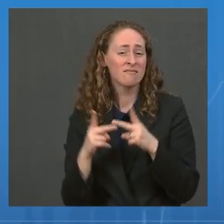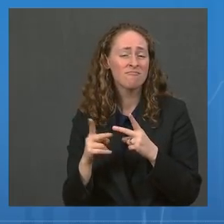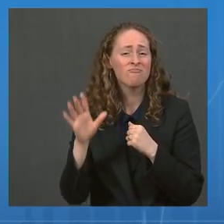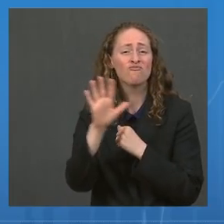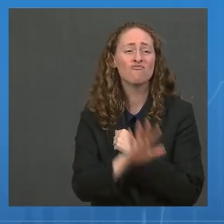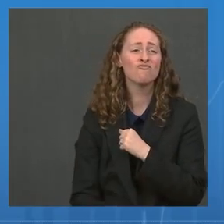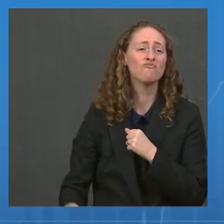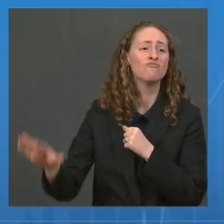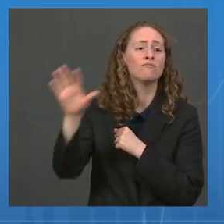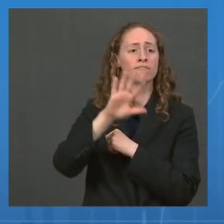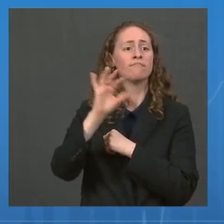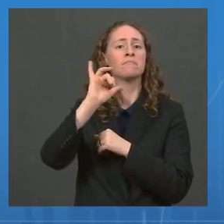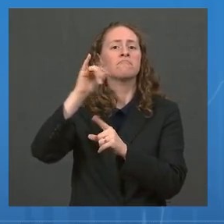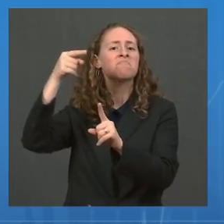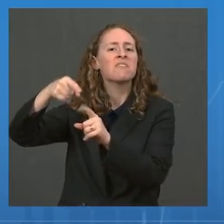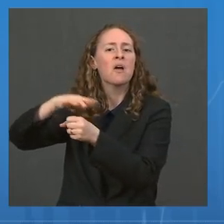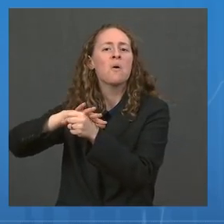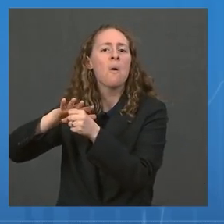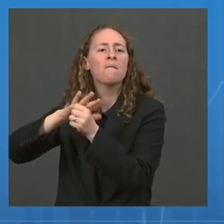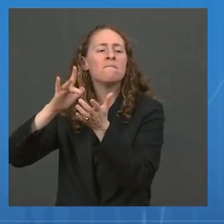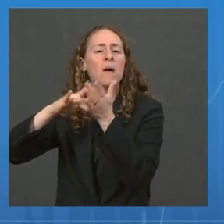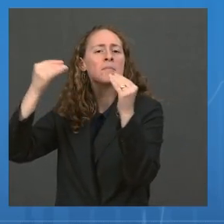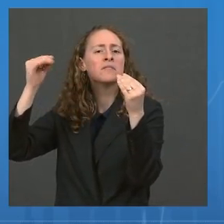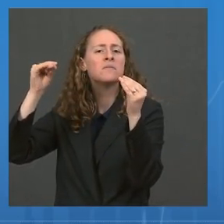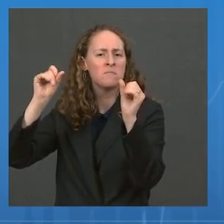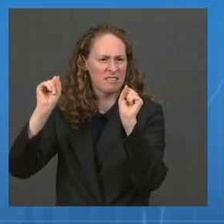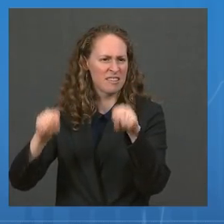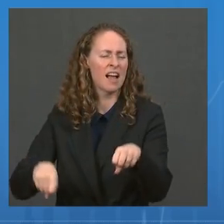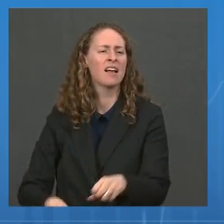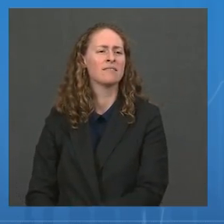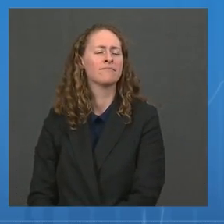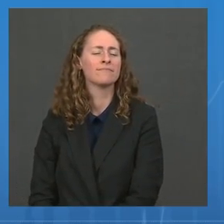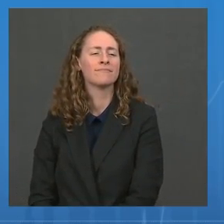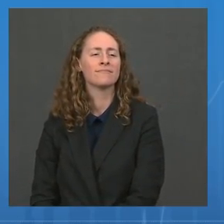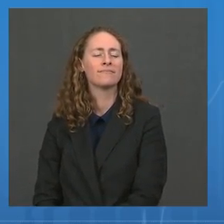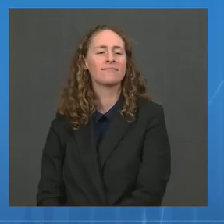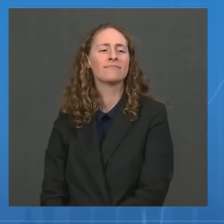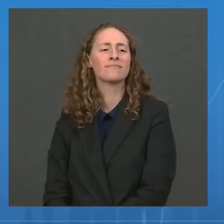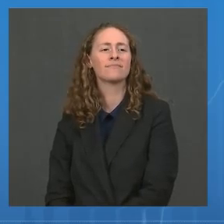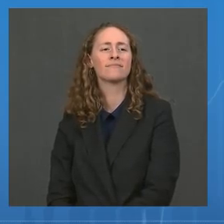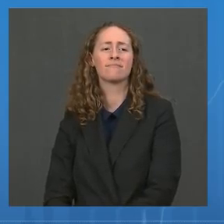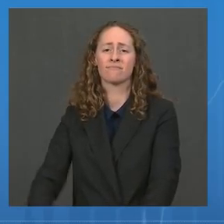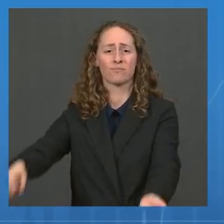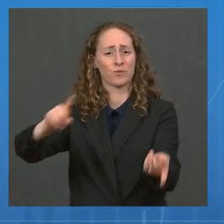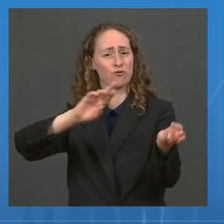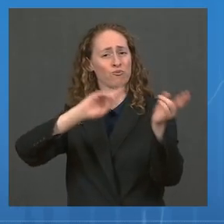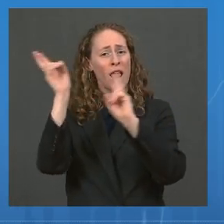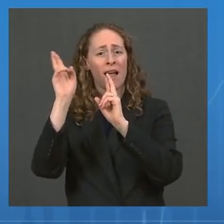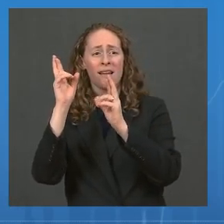Our message to our partners has been clear: We stand ready to help them in any way that we can